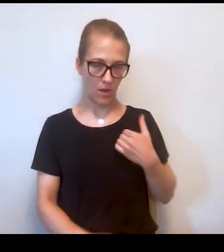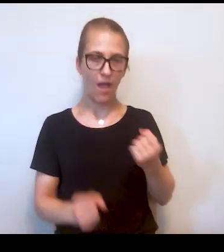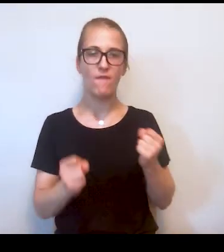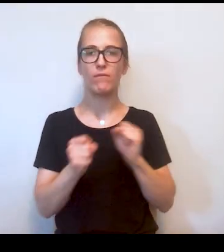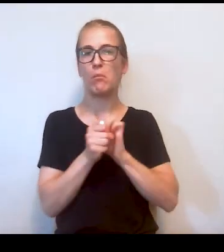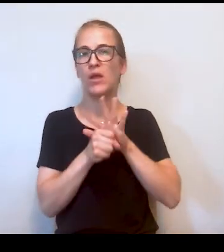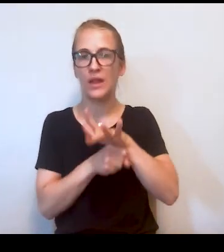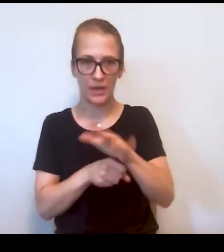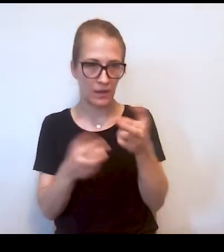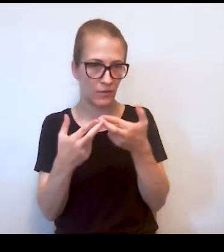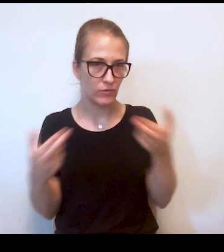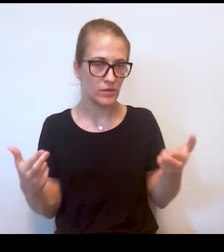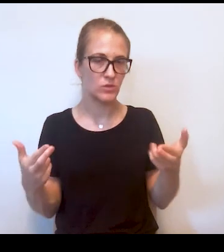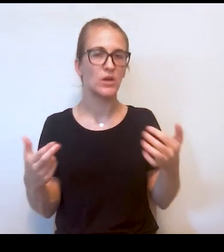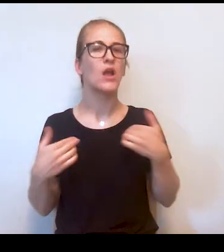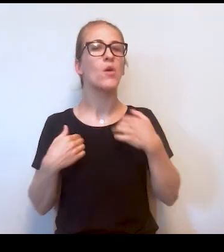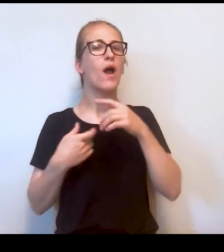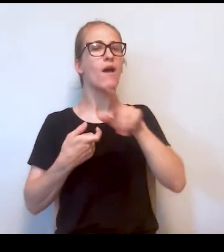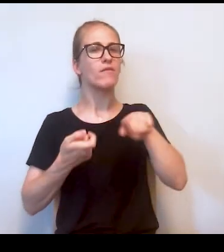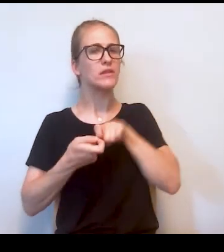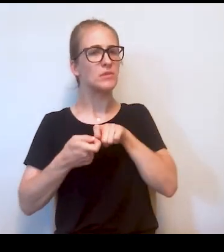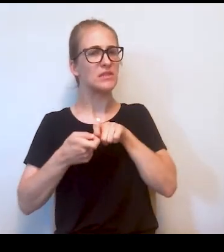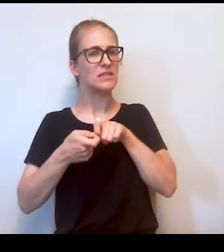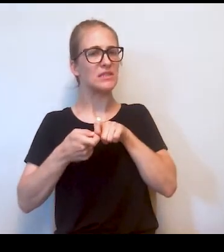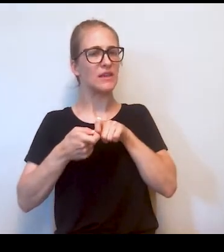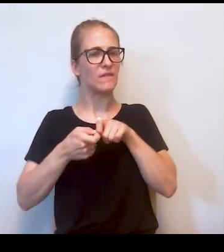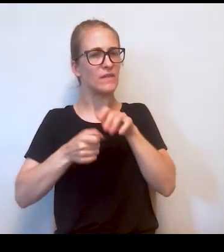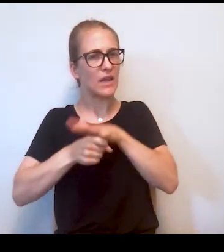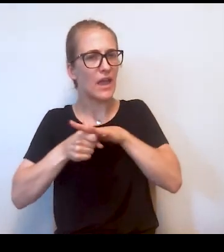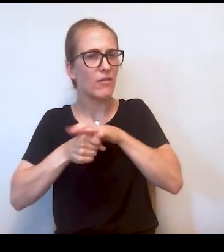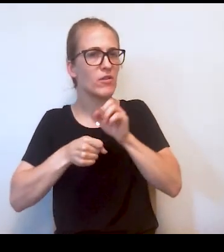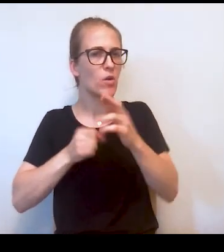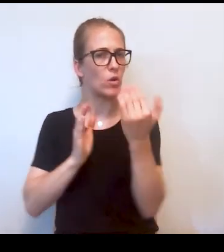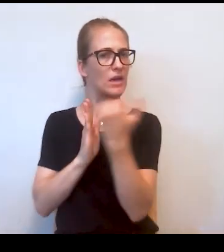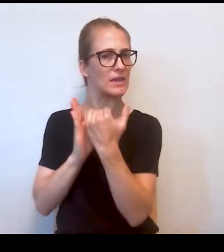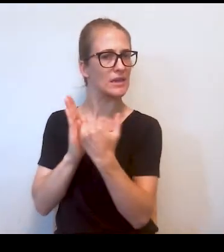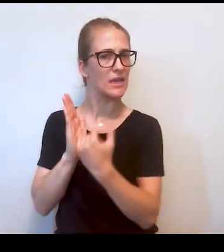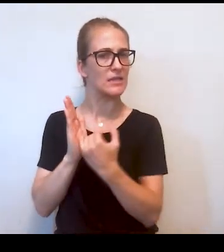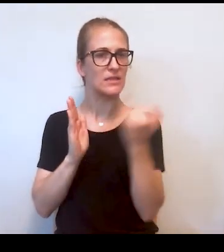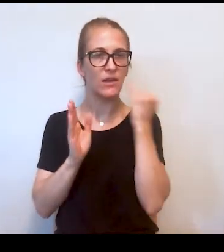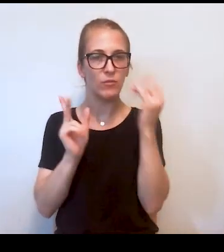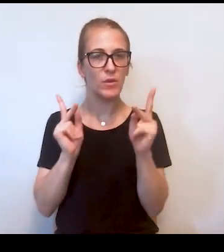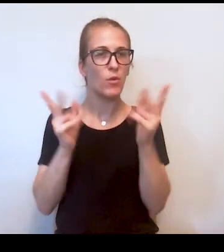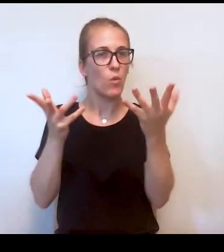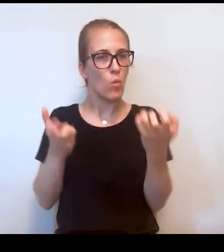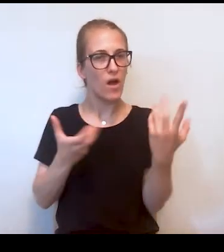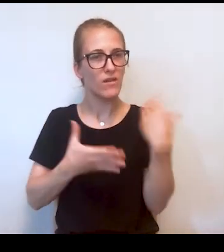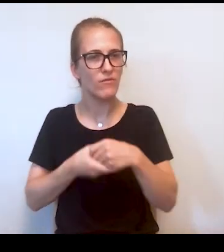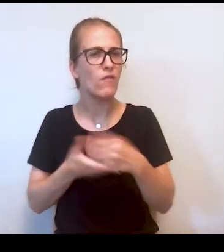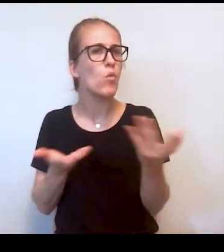what do you need as an organization? What are you looking for? And I know that's a big question and there's probably a long list.